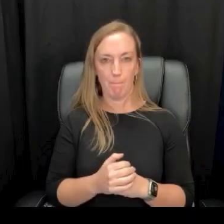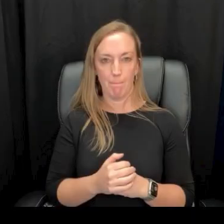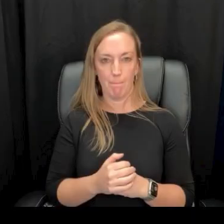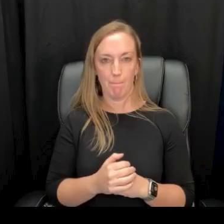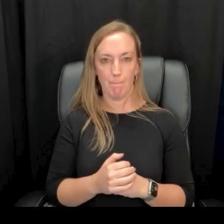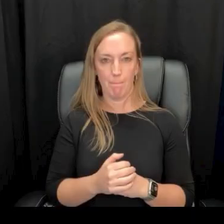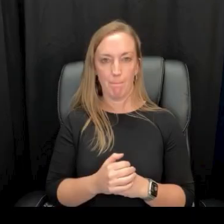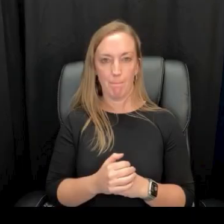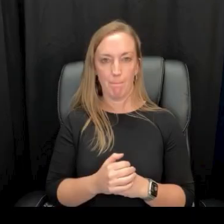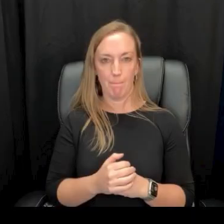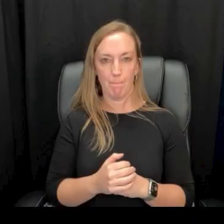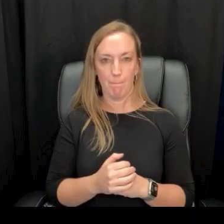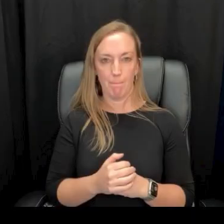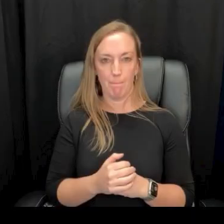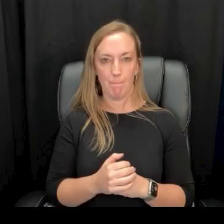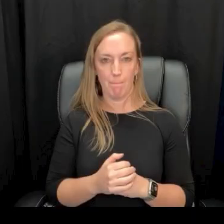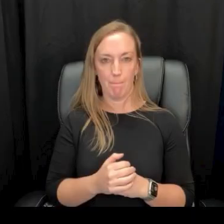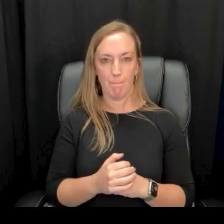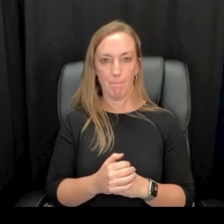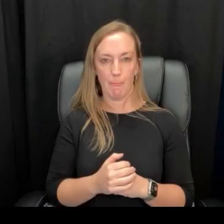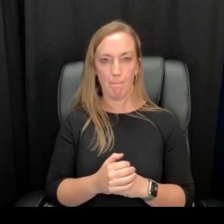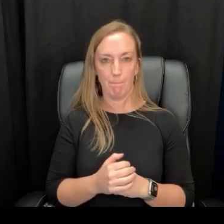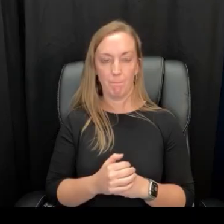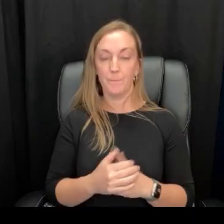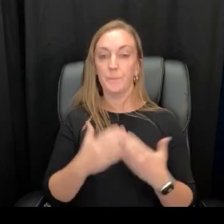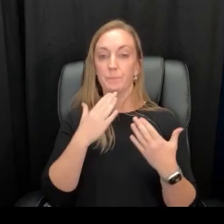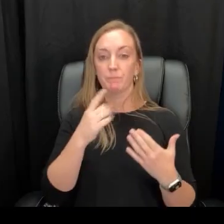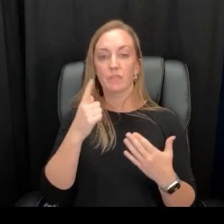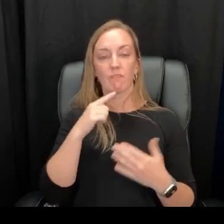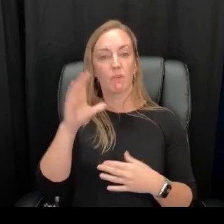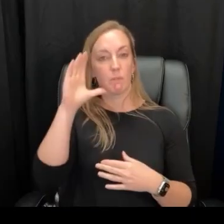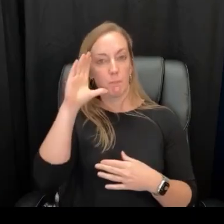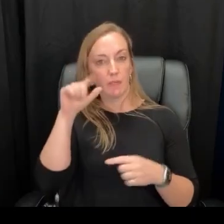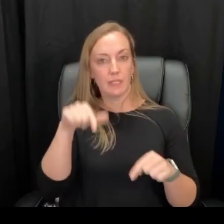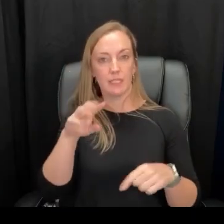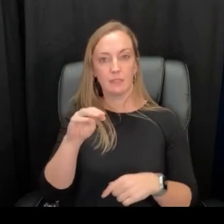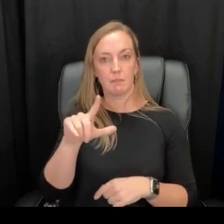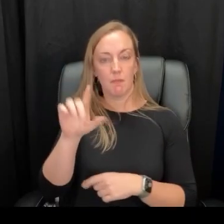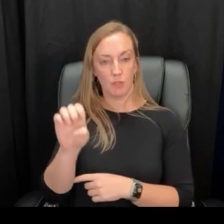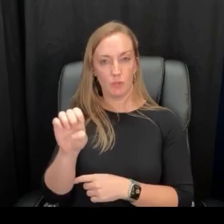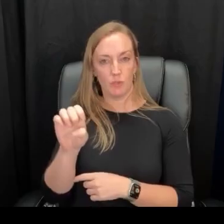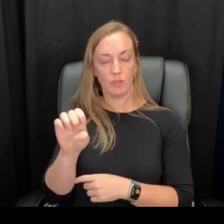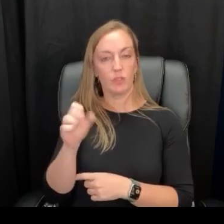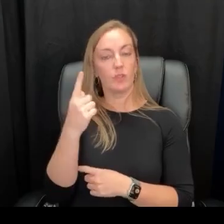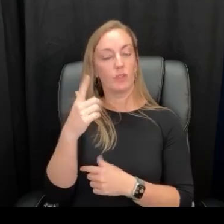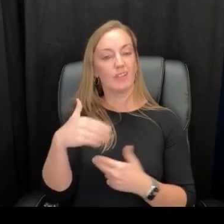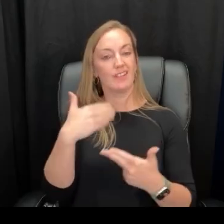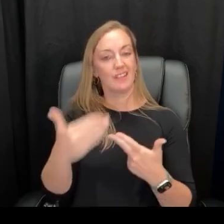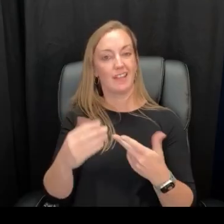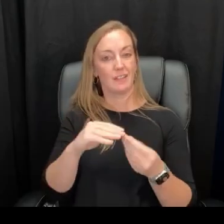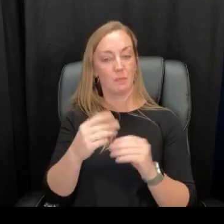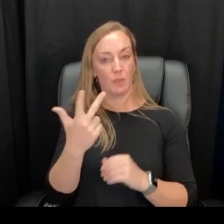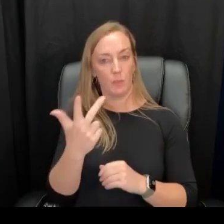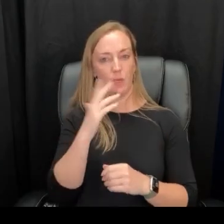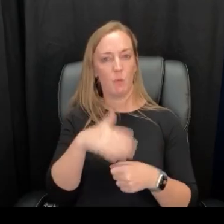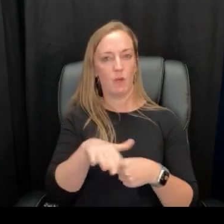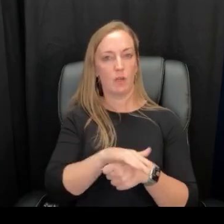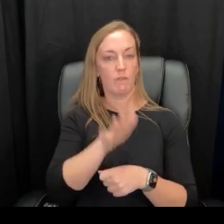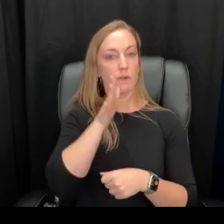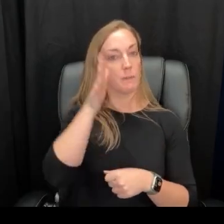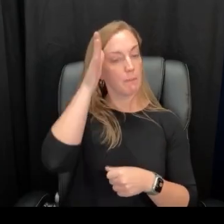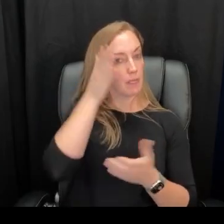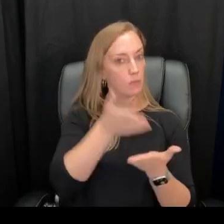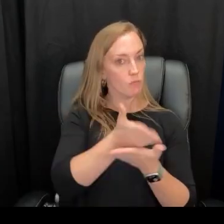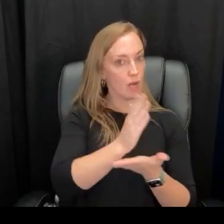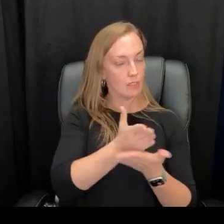Thank you for listening to this module. In module three, we will cover parent rights and the IEP.